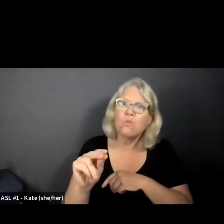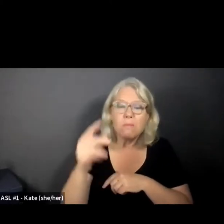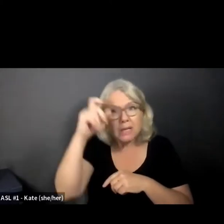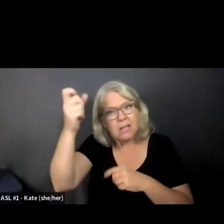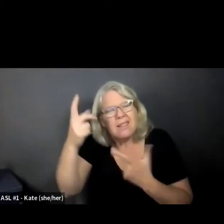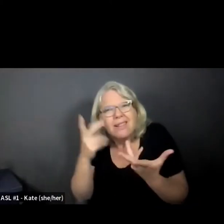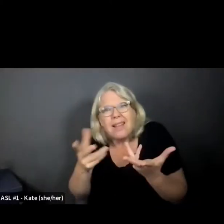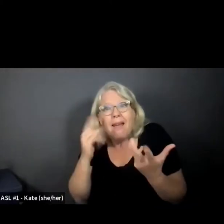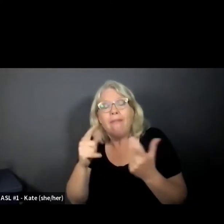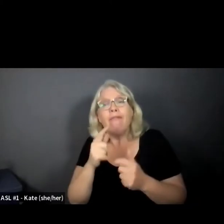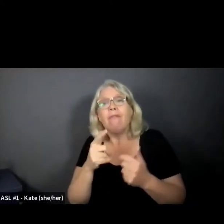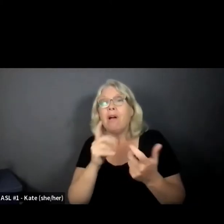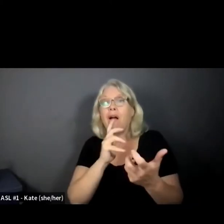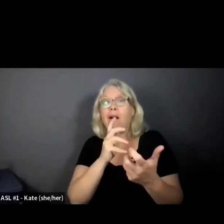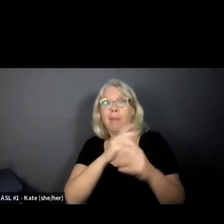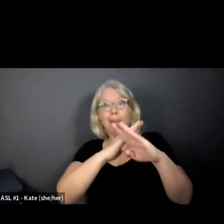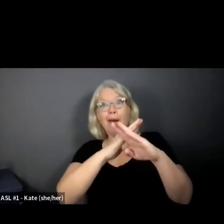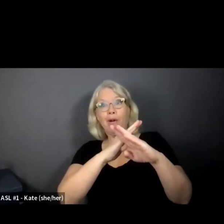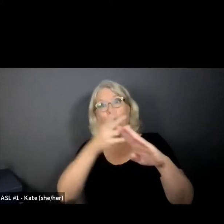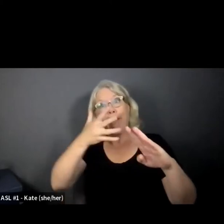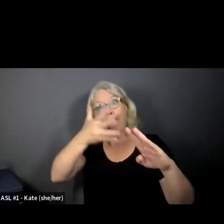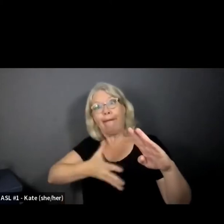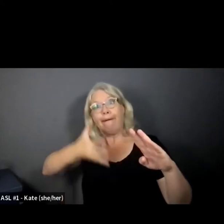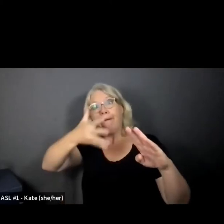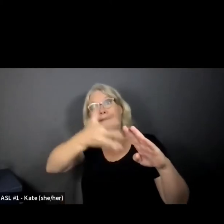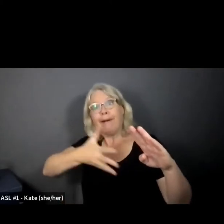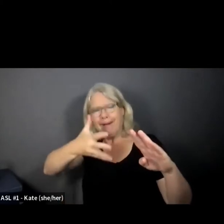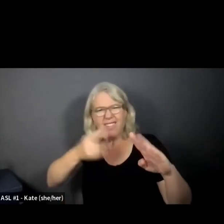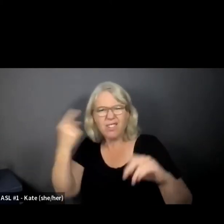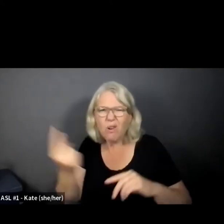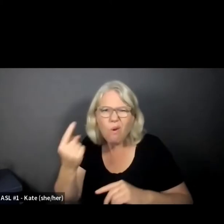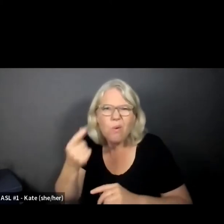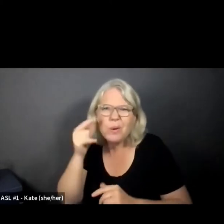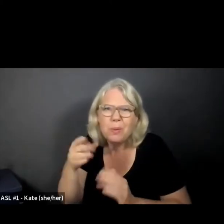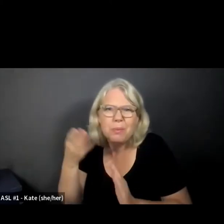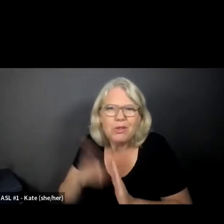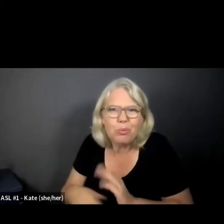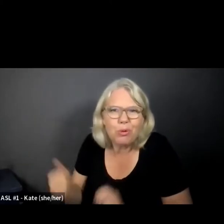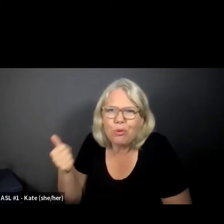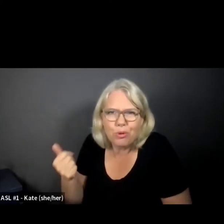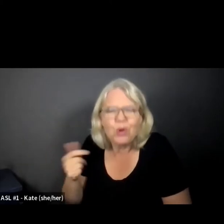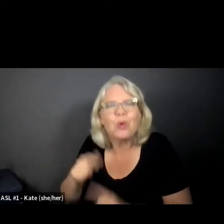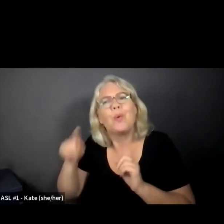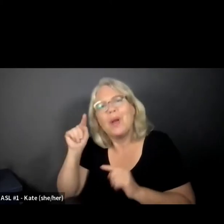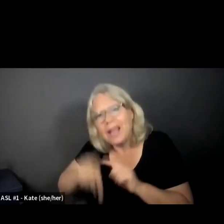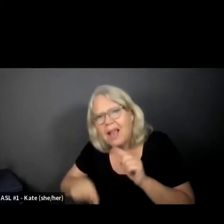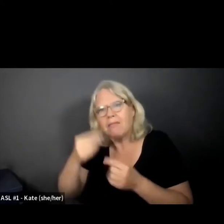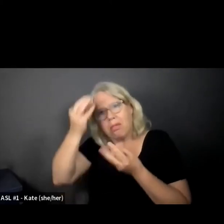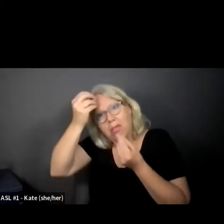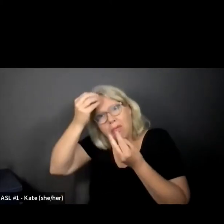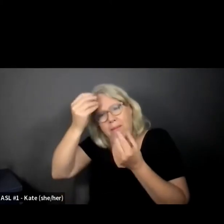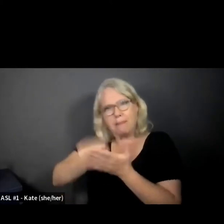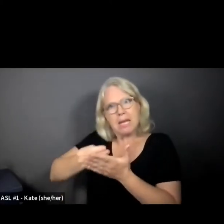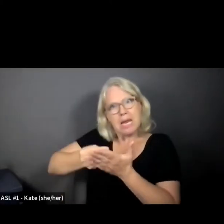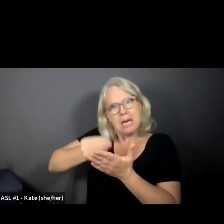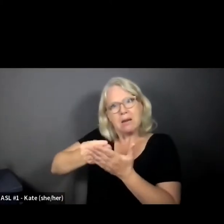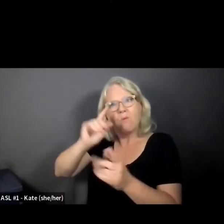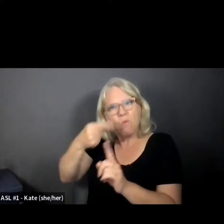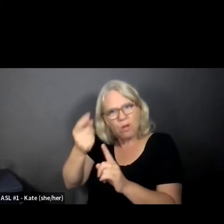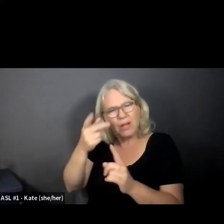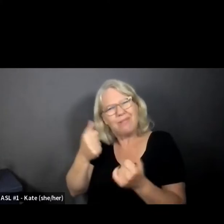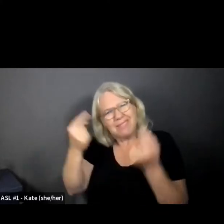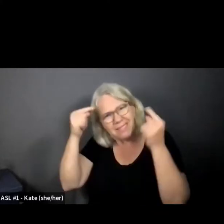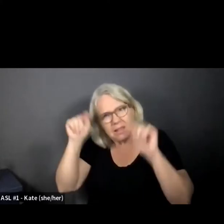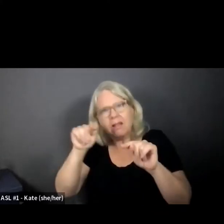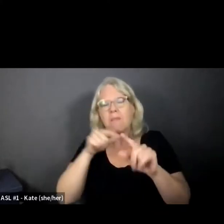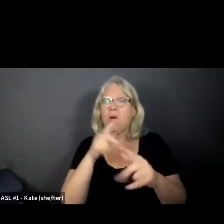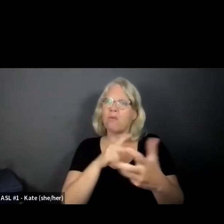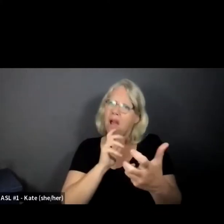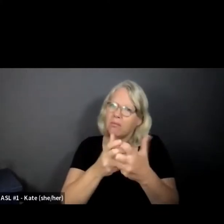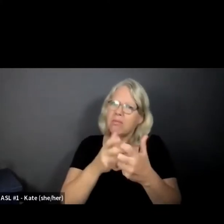I HOPE I HAVE GIVEN YOU A SAMPLING OF IMPORTANT CASES THAT STRENGTHENED AND HONOURED HUMAN